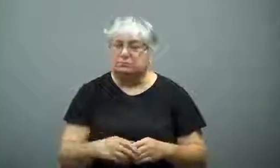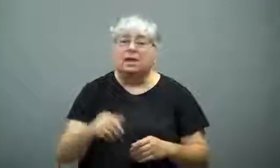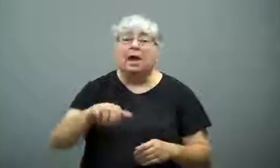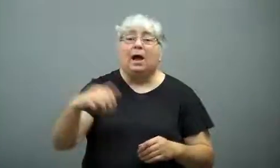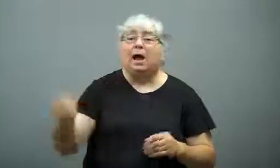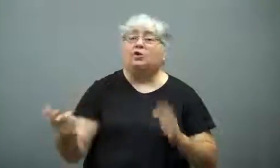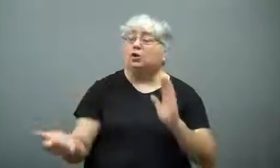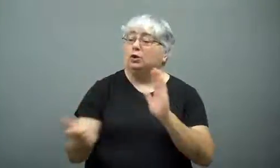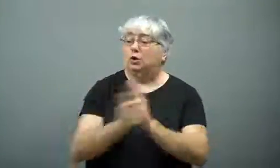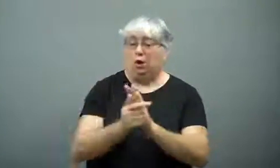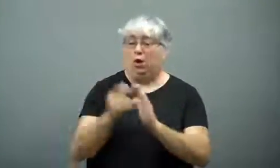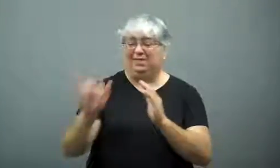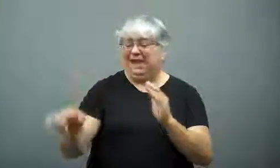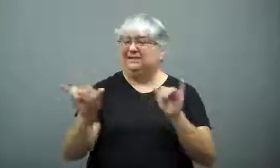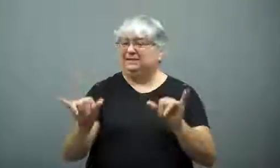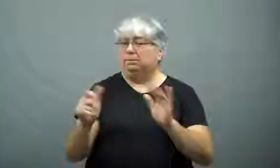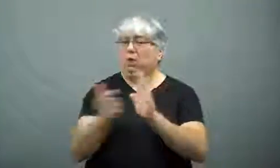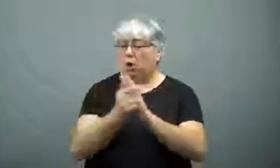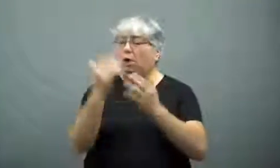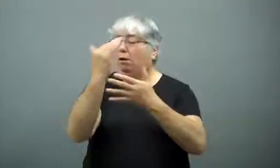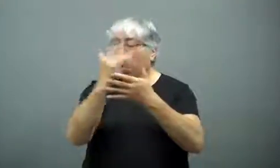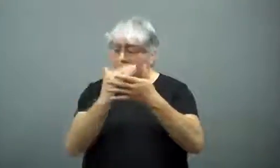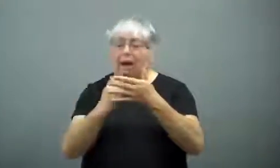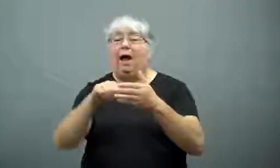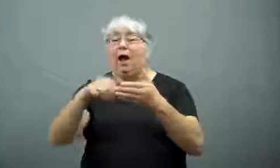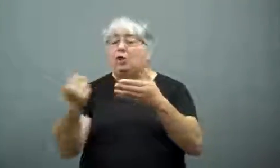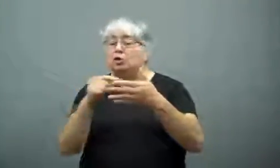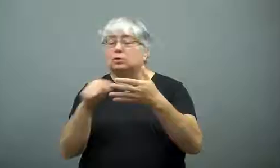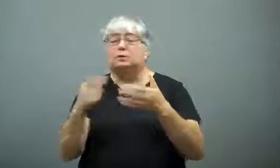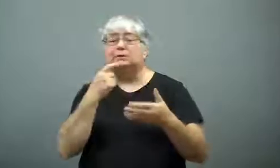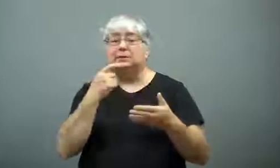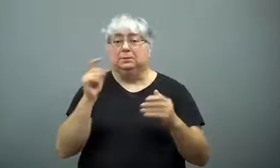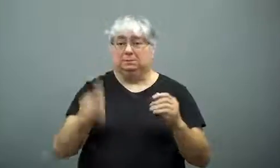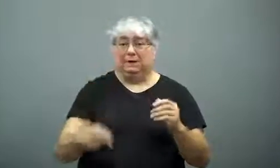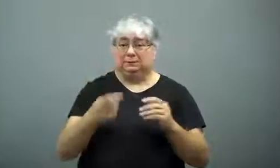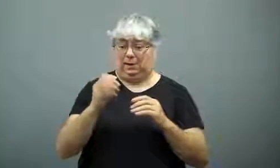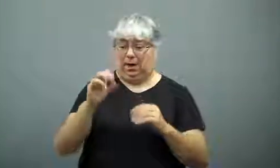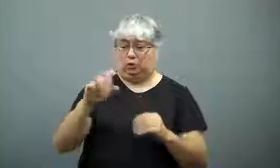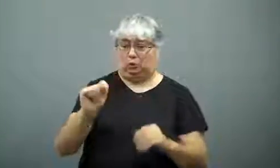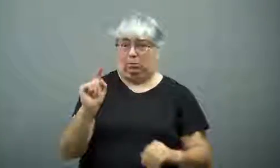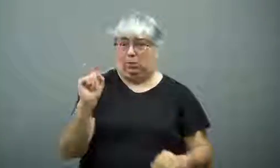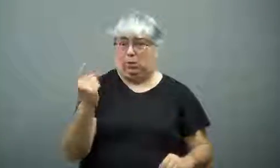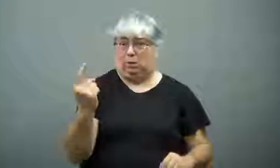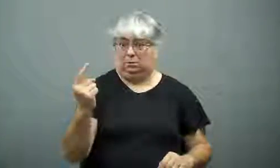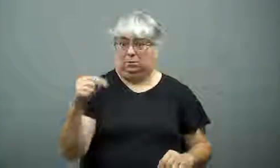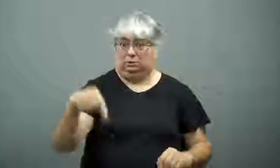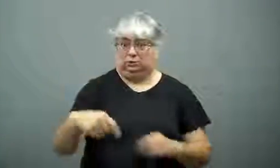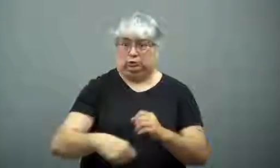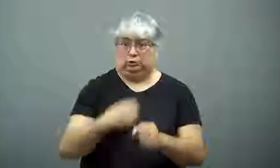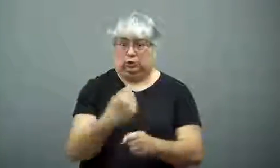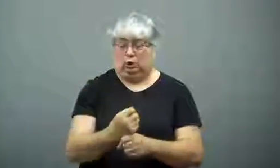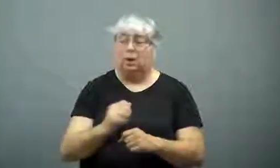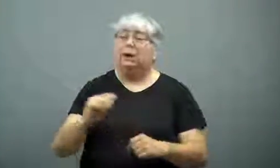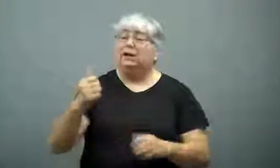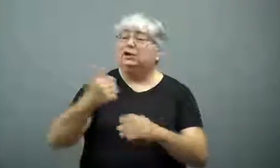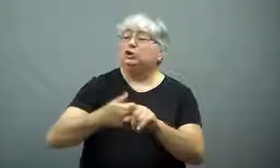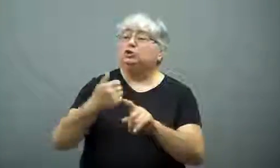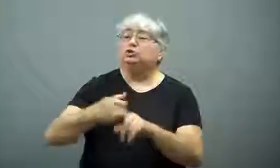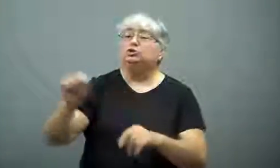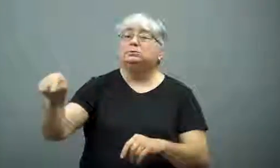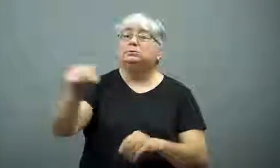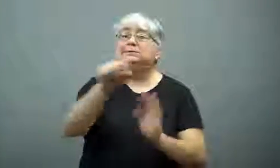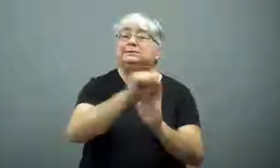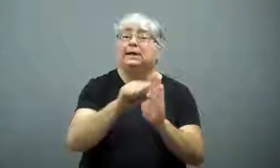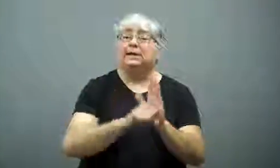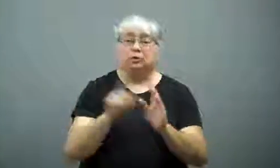Another part of the law says that by October 1 of this year,